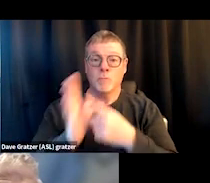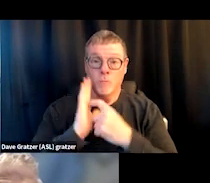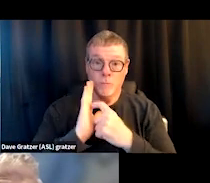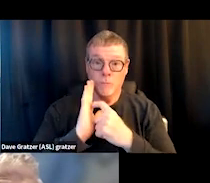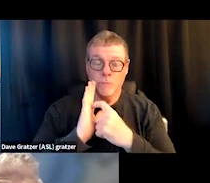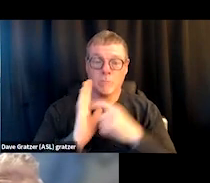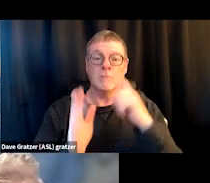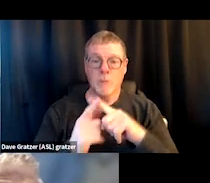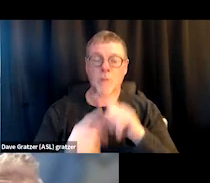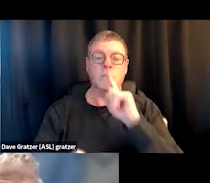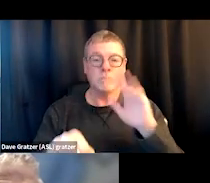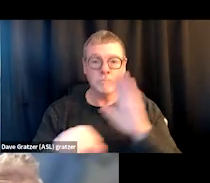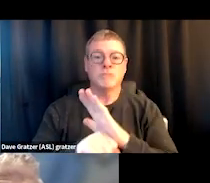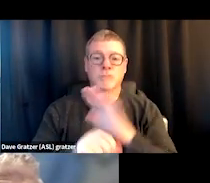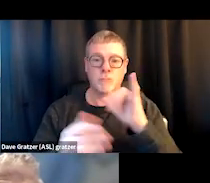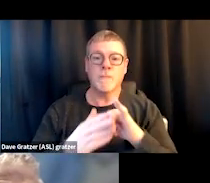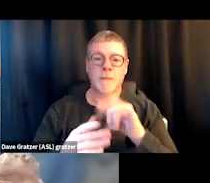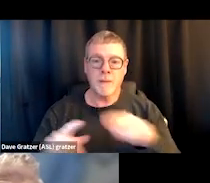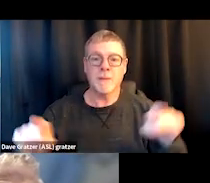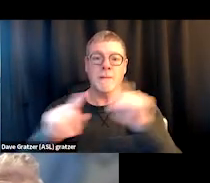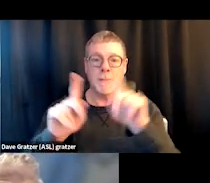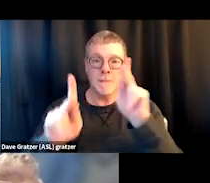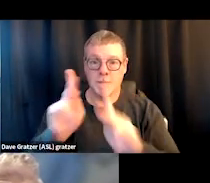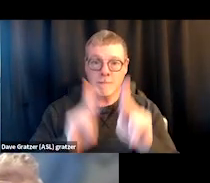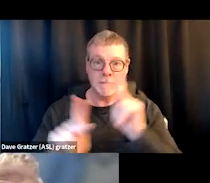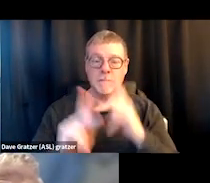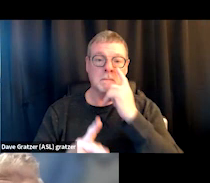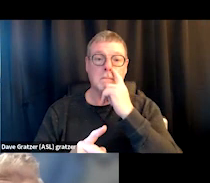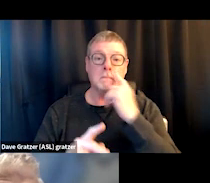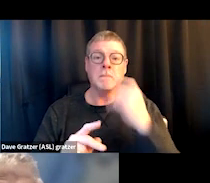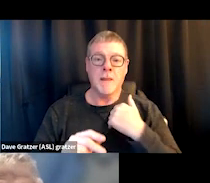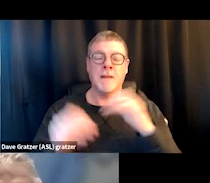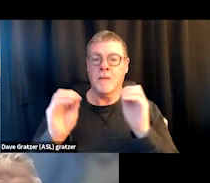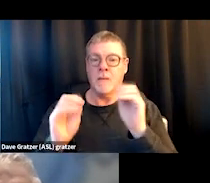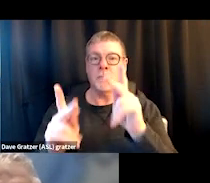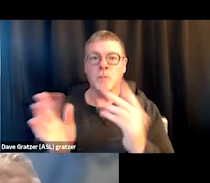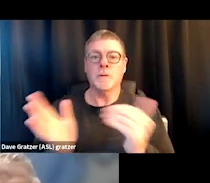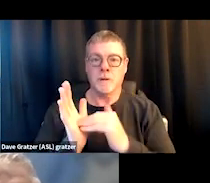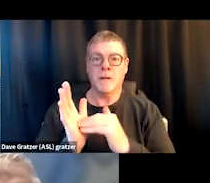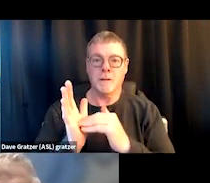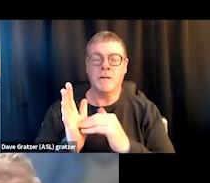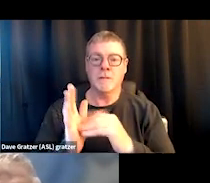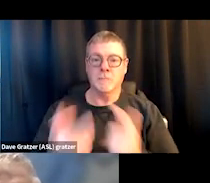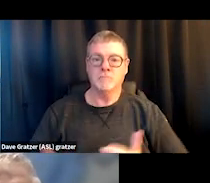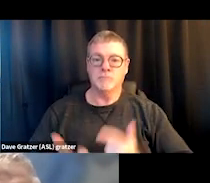to ensure that this individual has opportunities again to really thrive, you know,